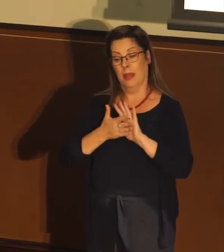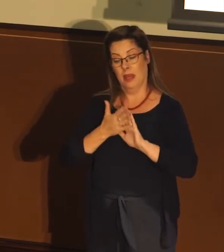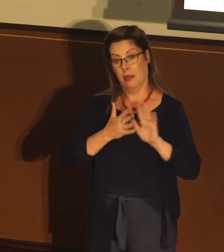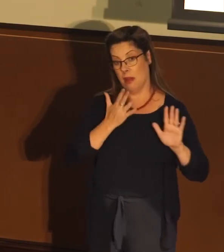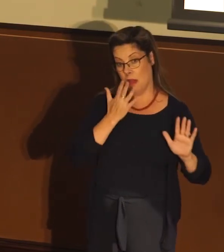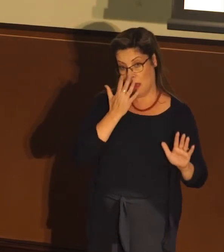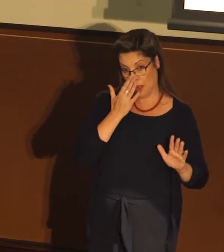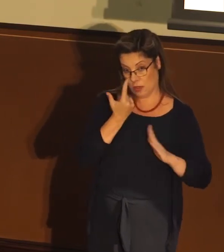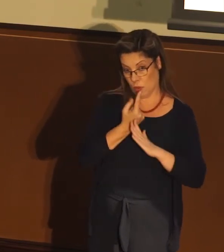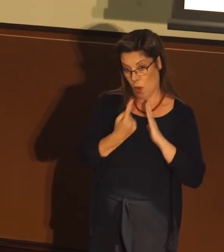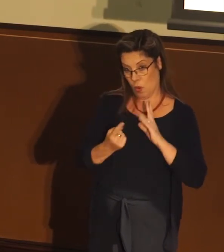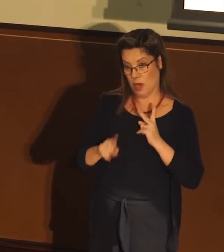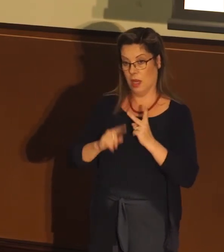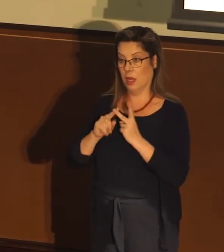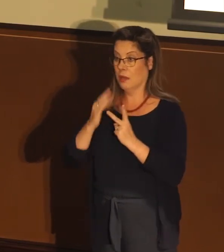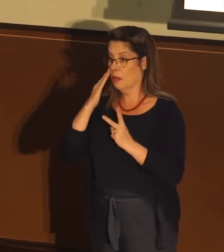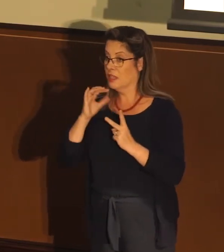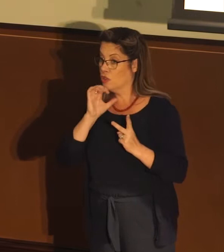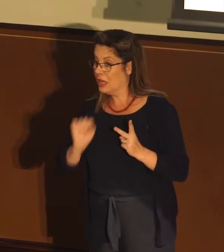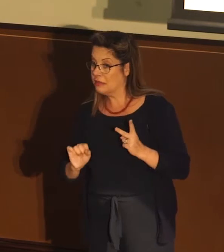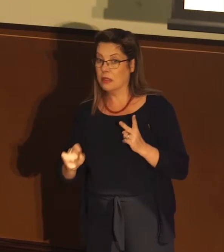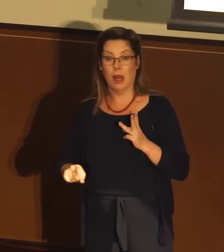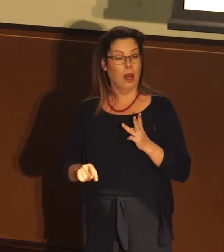doesn't just cover off gender, it covers off everything.